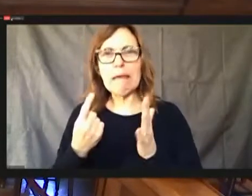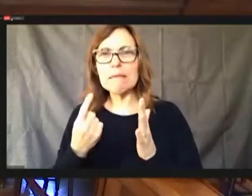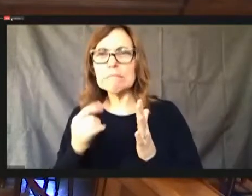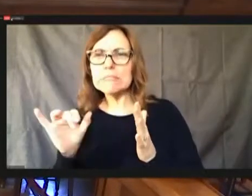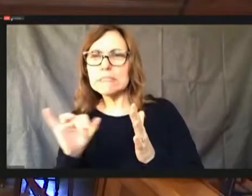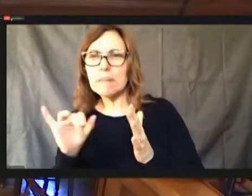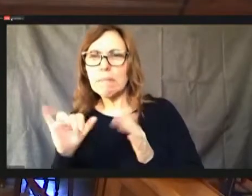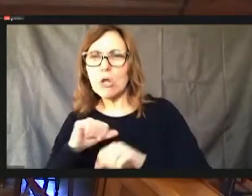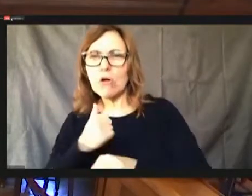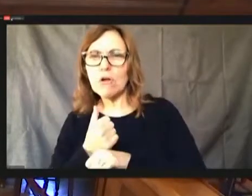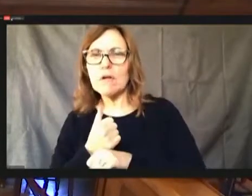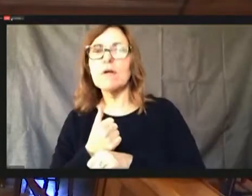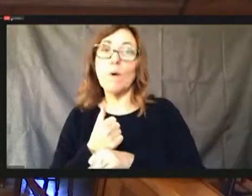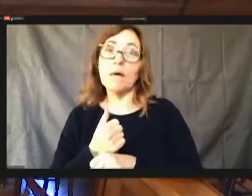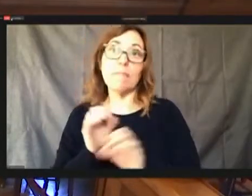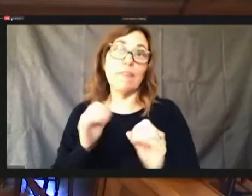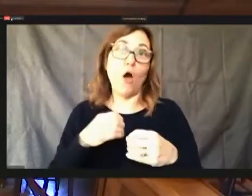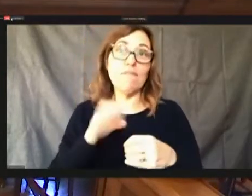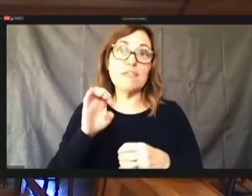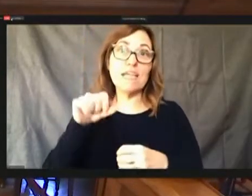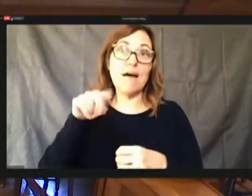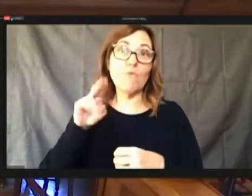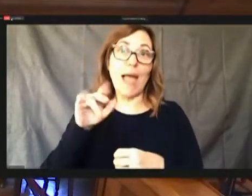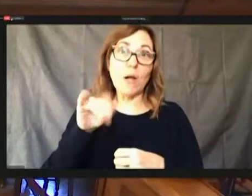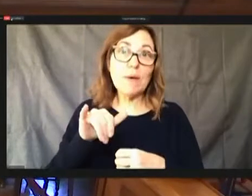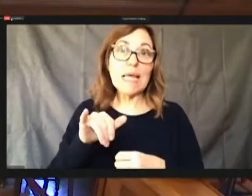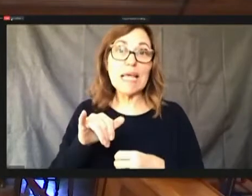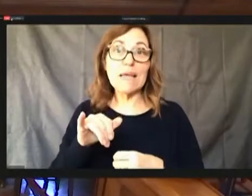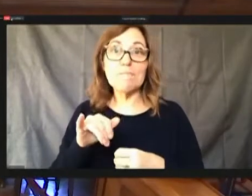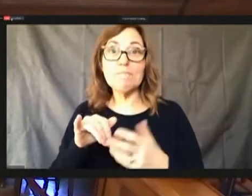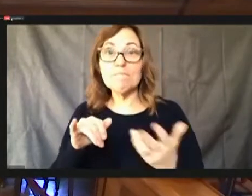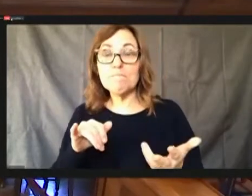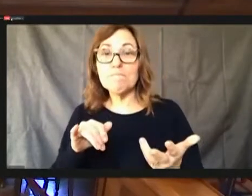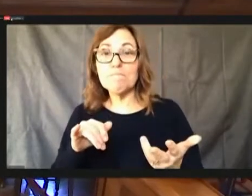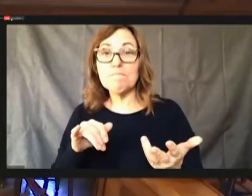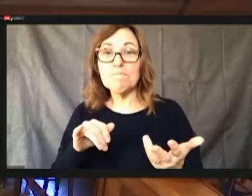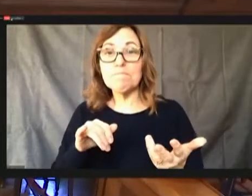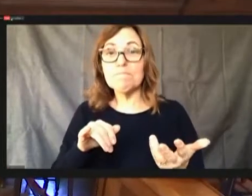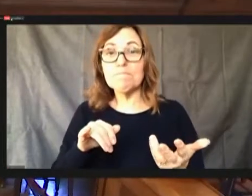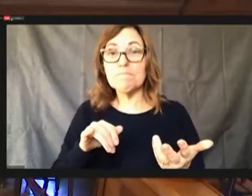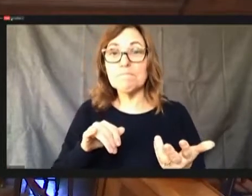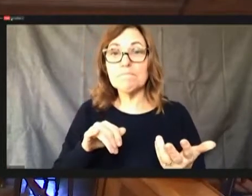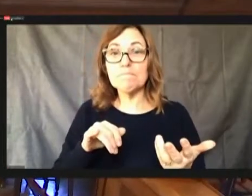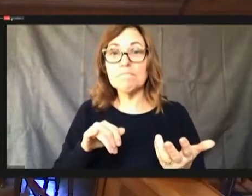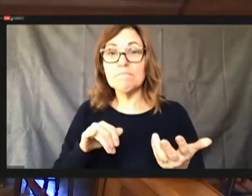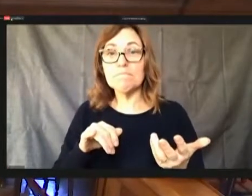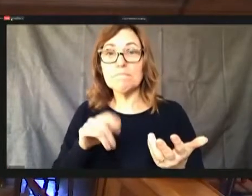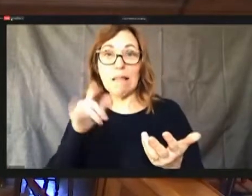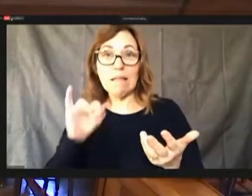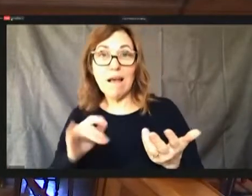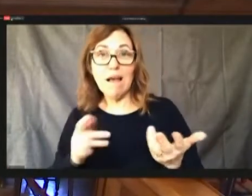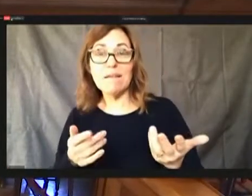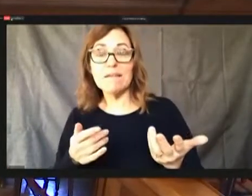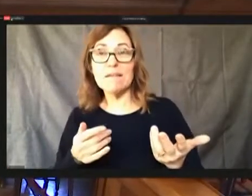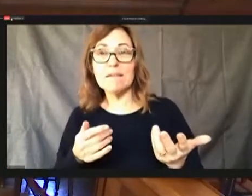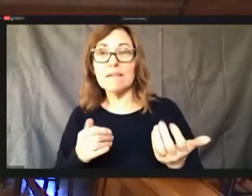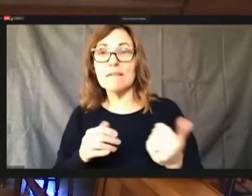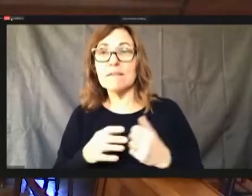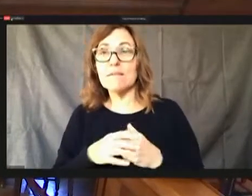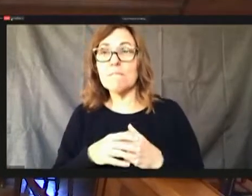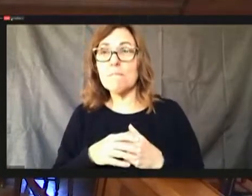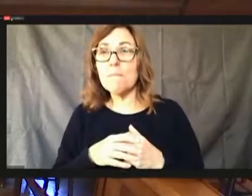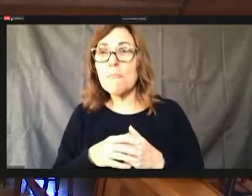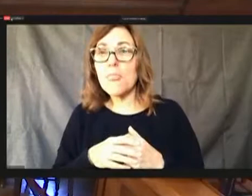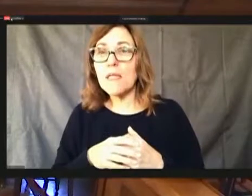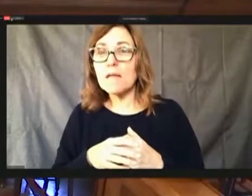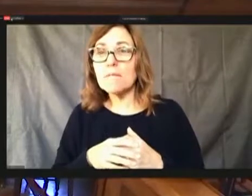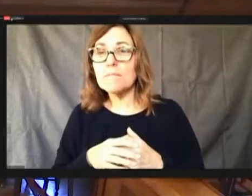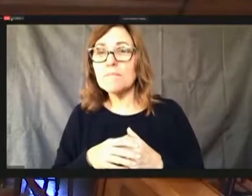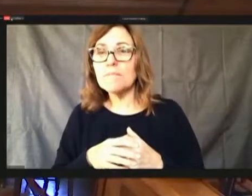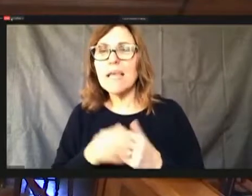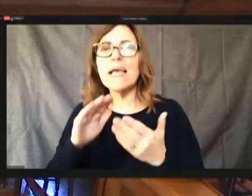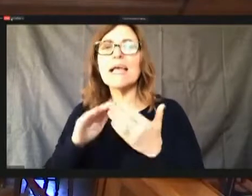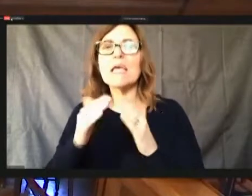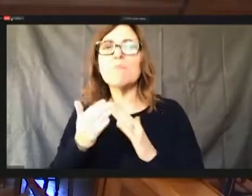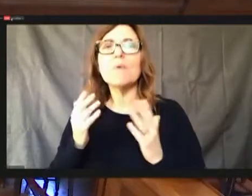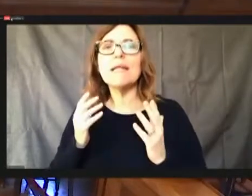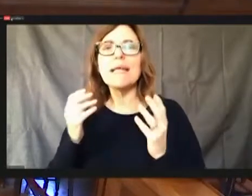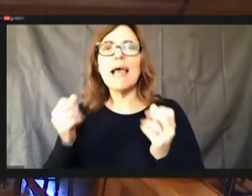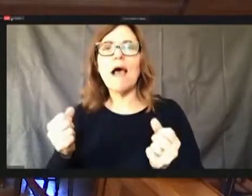Why am I, maybe it's a small health and beauty health and community health and beauty, health